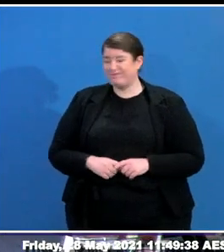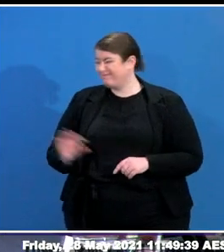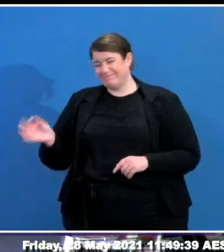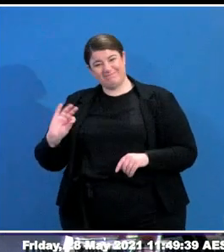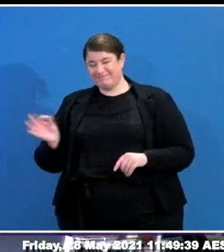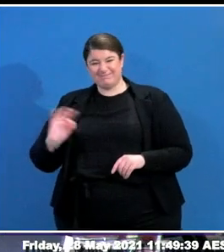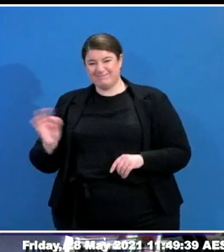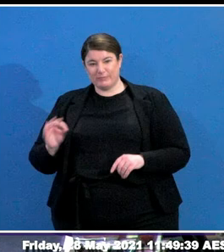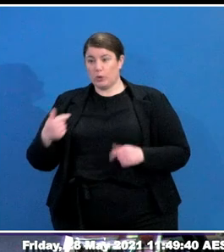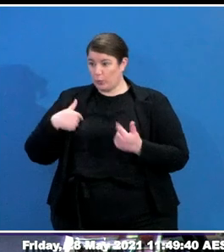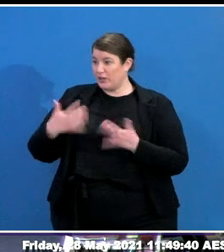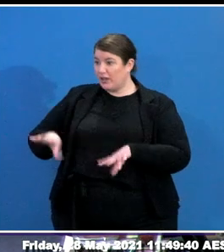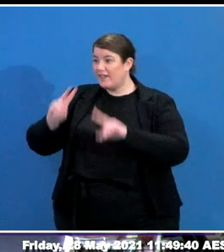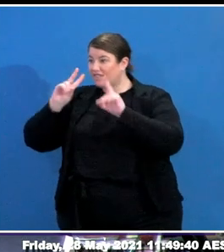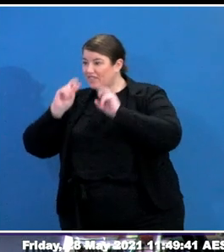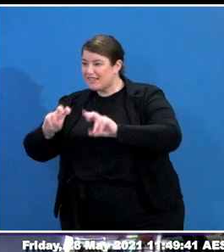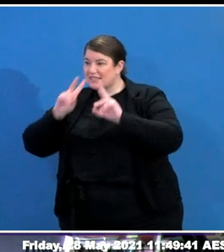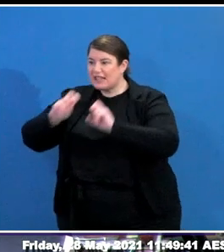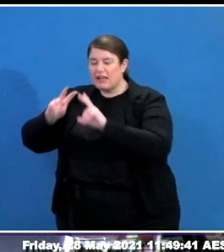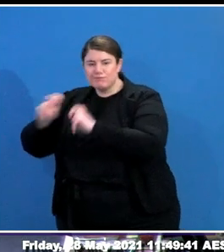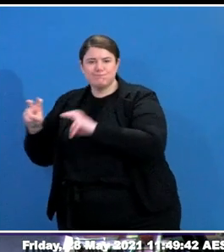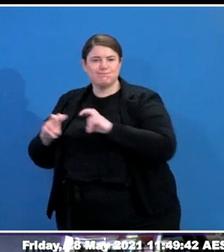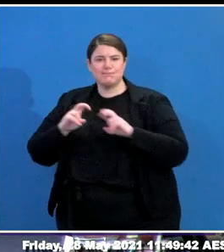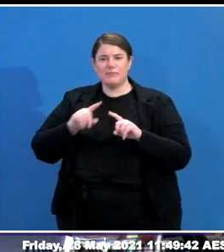We did investigate quite a number of different feedbacks.